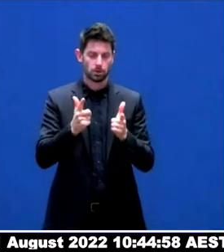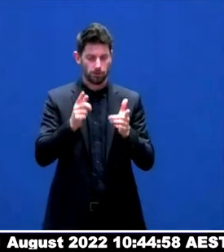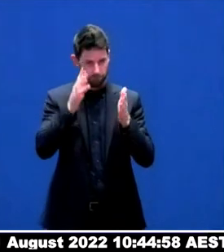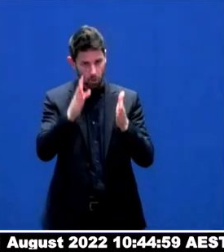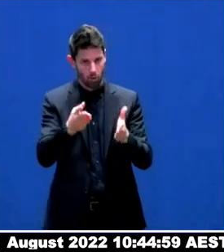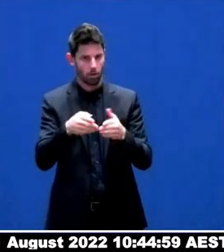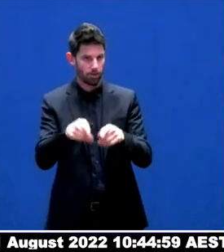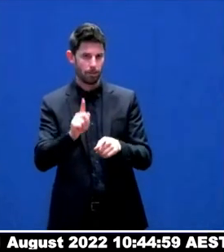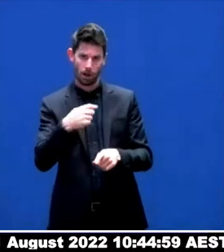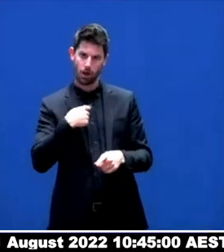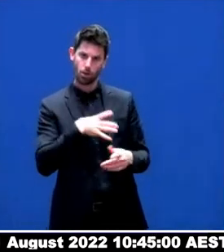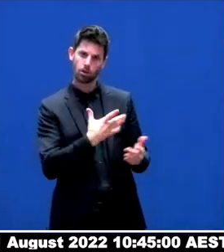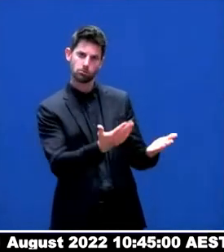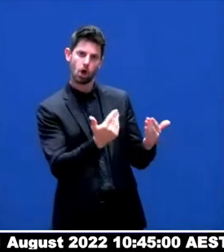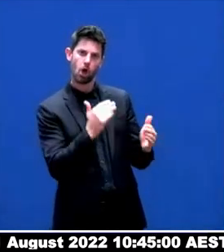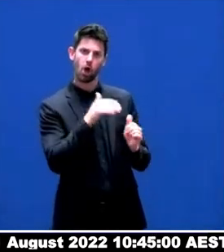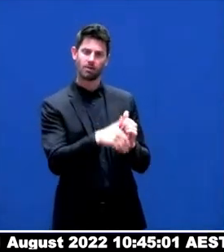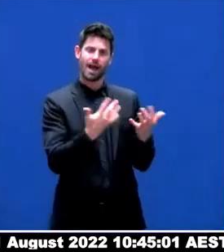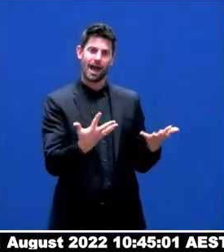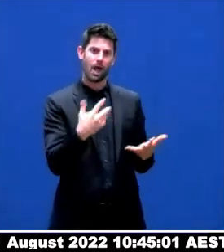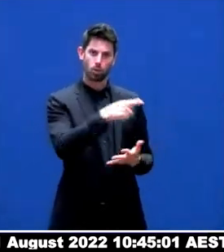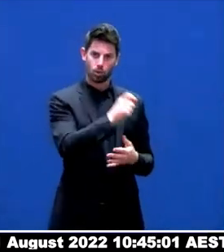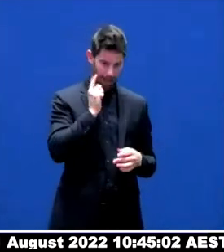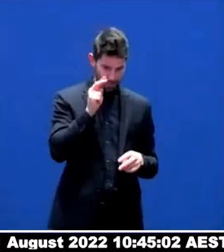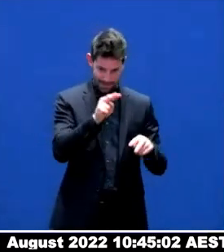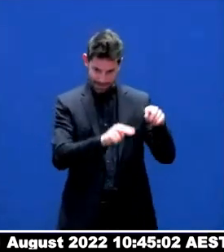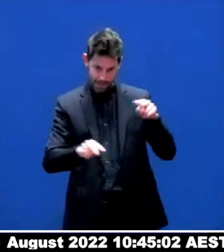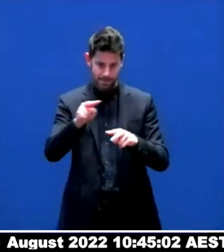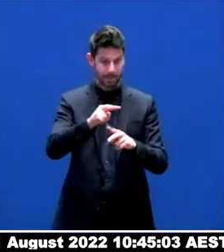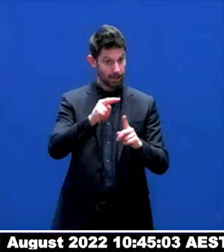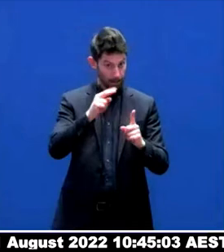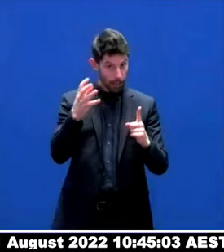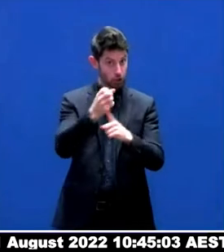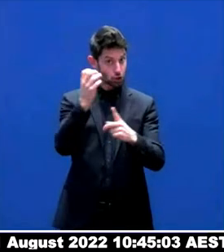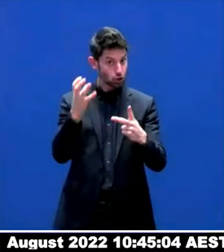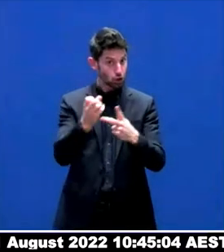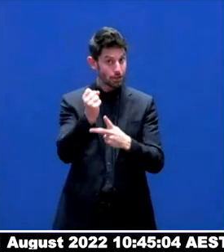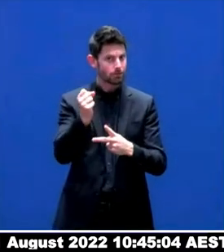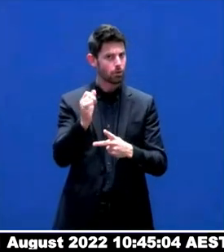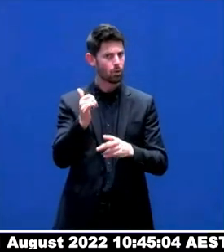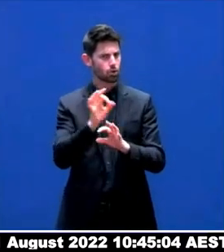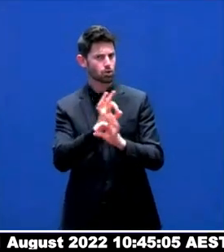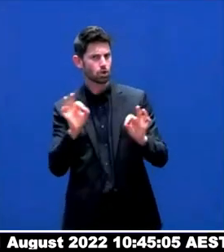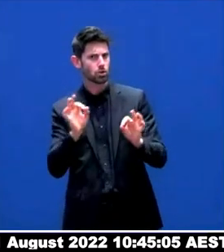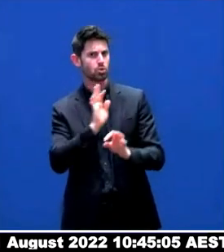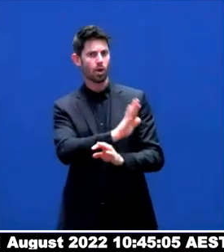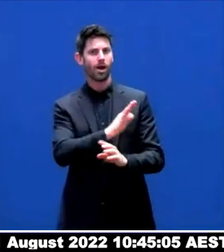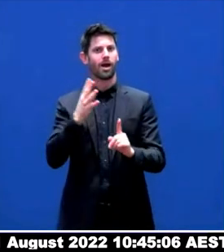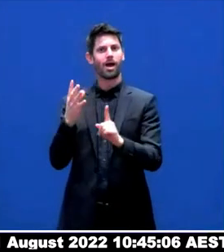a sense of where the outcome framework sits into the way in which the Strategy over the